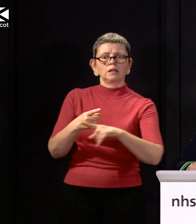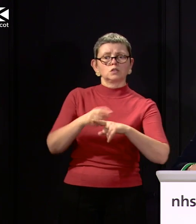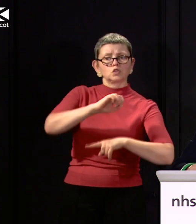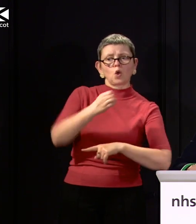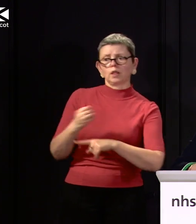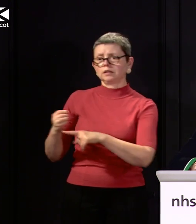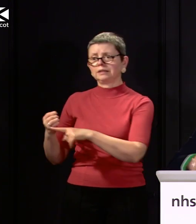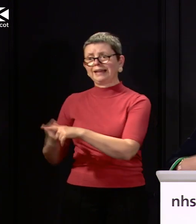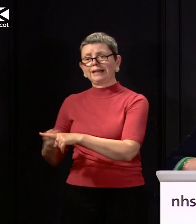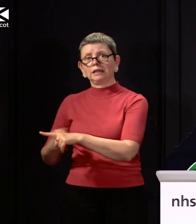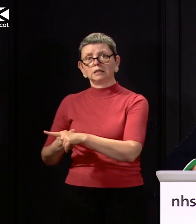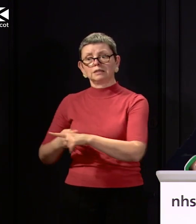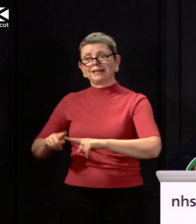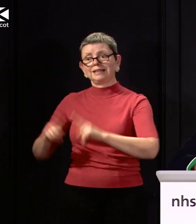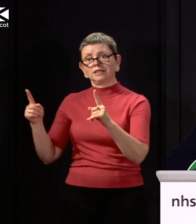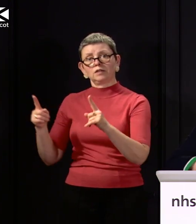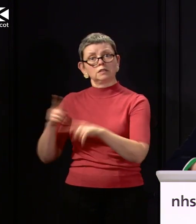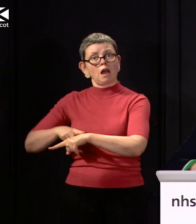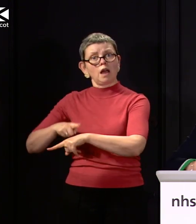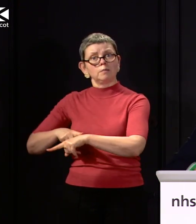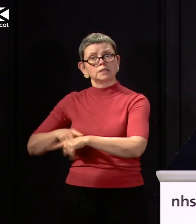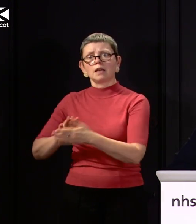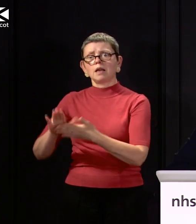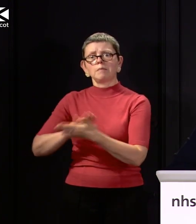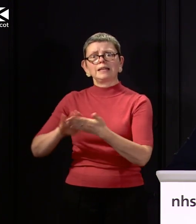doing anything prematurely, it's because the evidence is saying that different times is